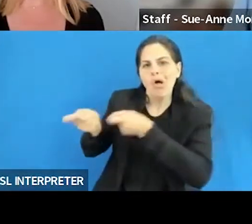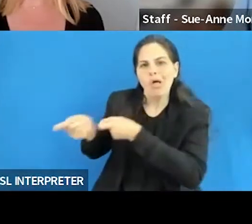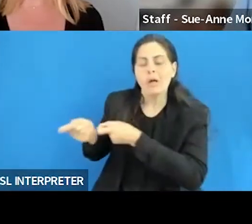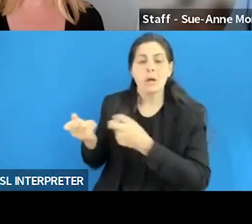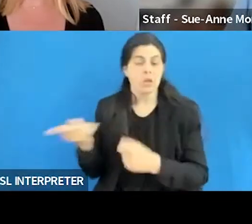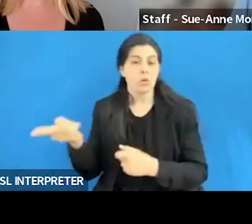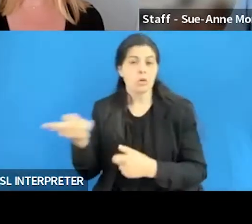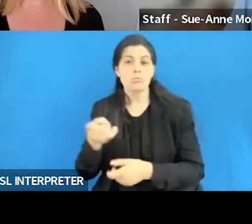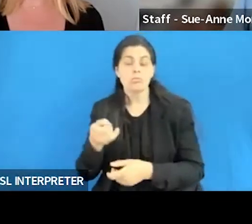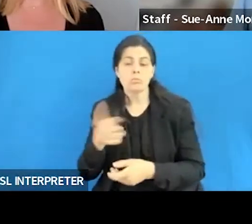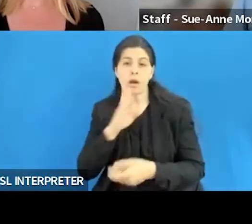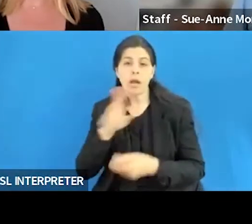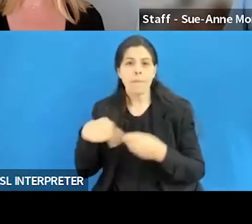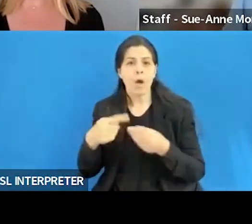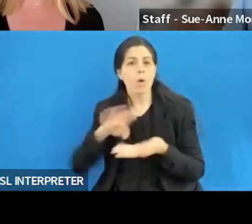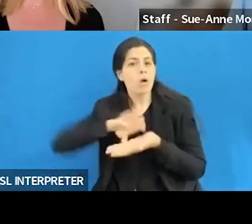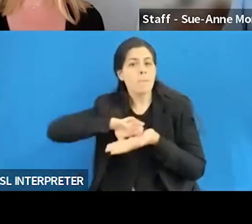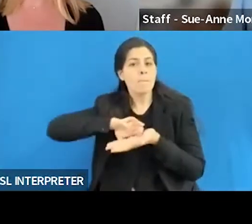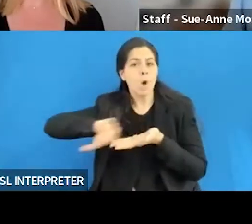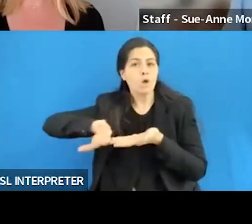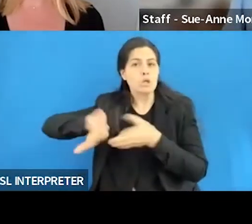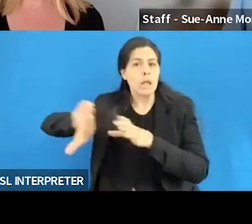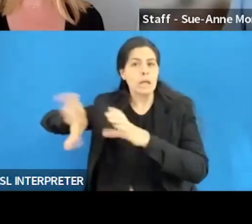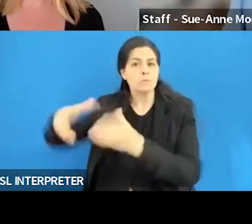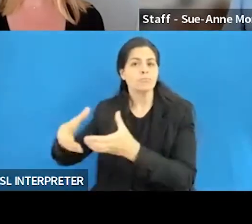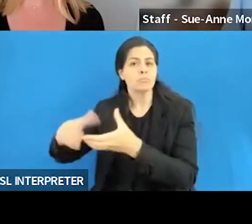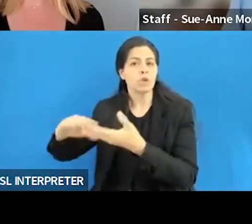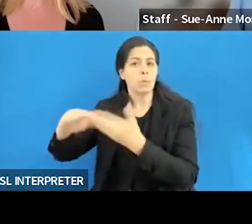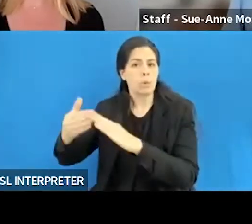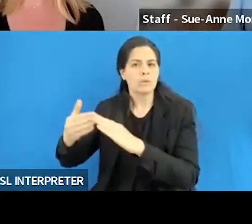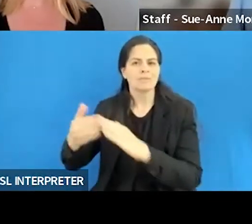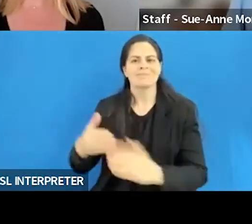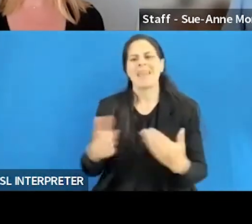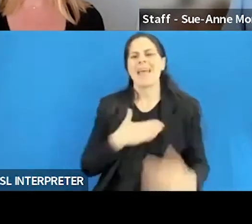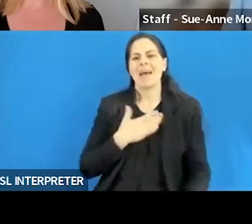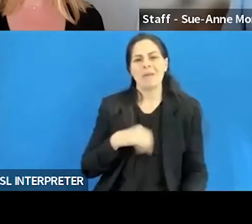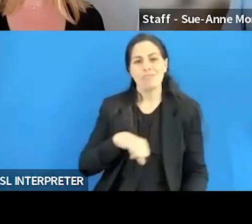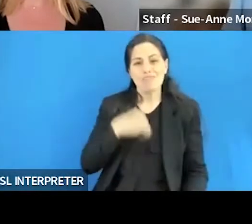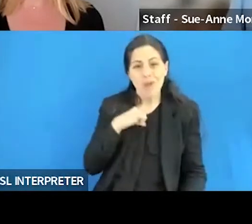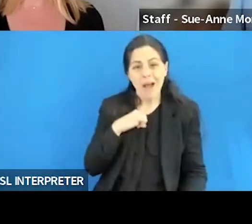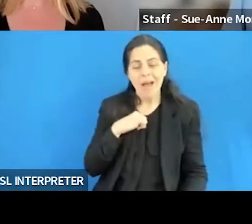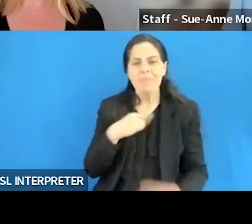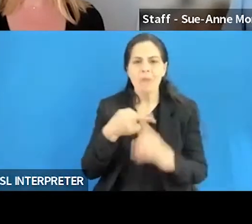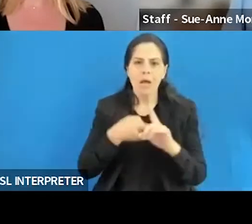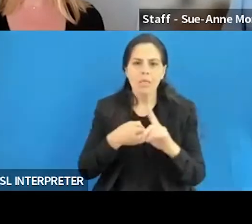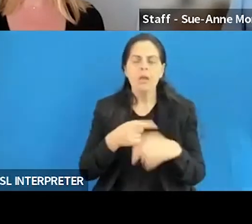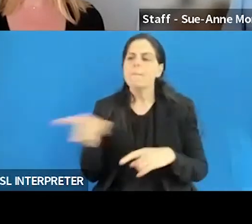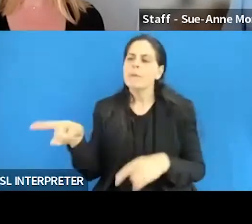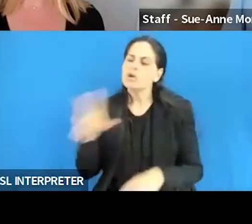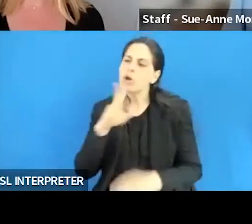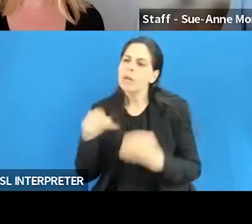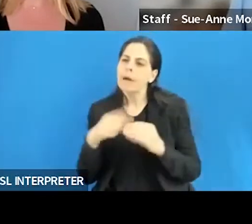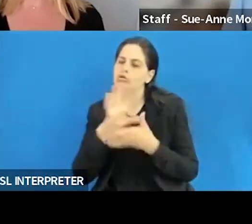and you know, talking about like all these different ways that stories and storytellers who historically have been marginalized, like,